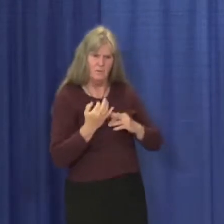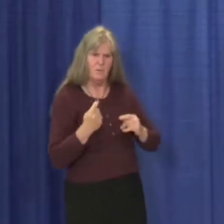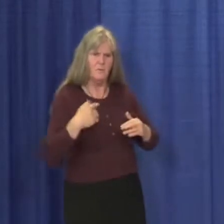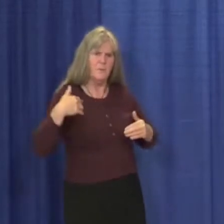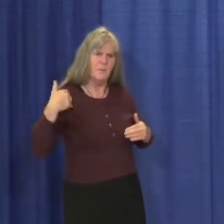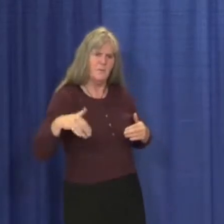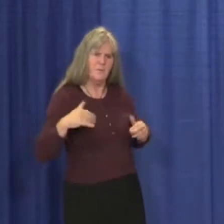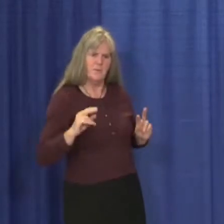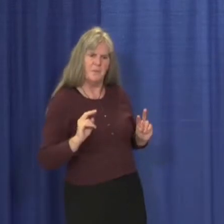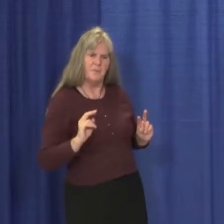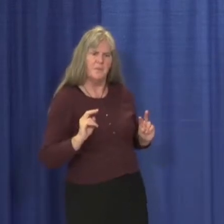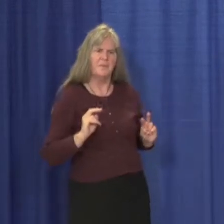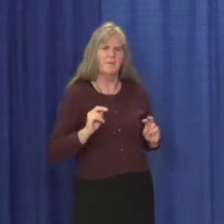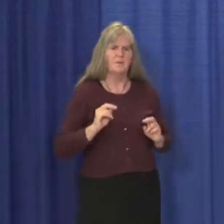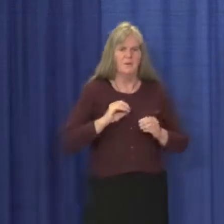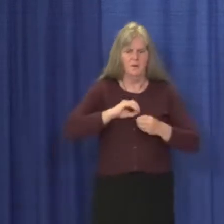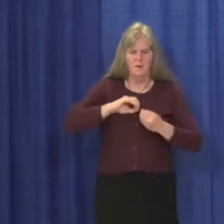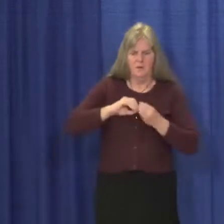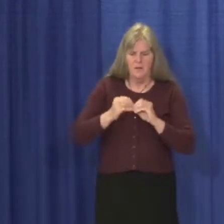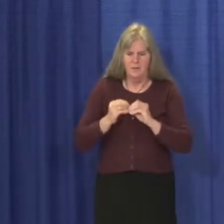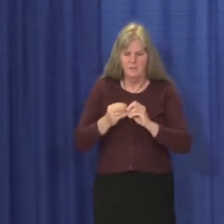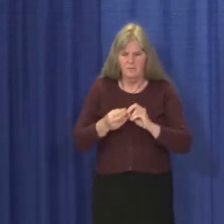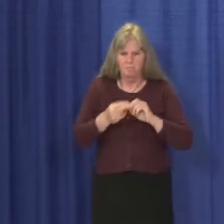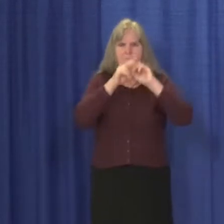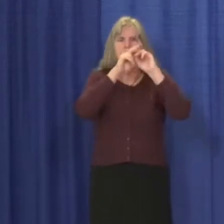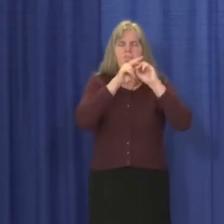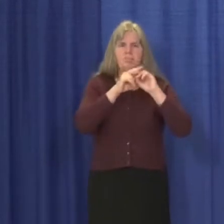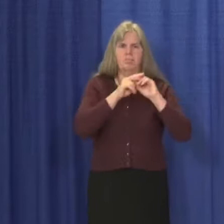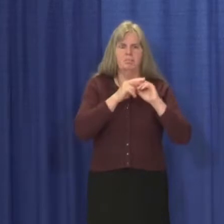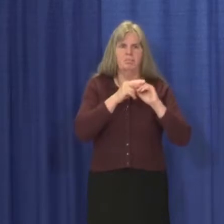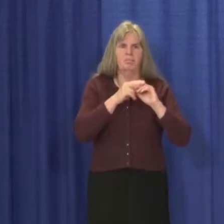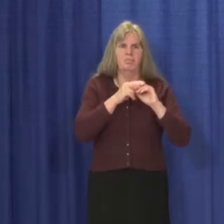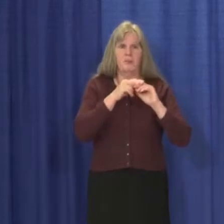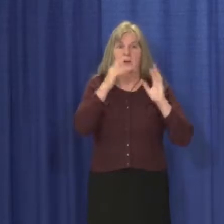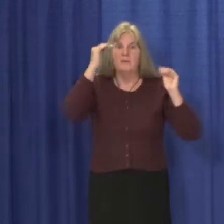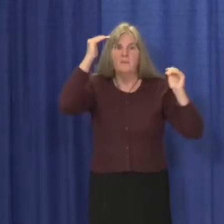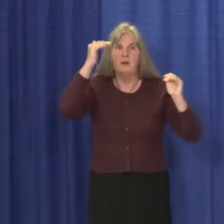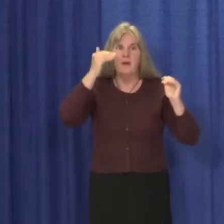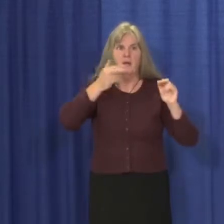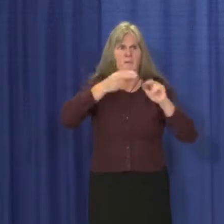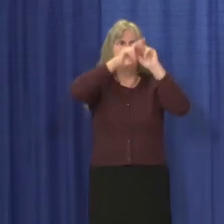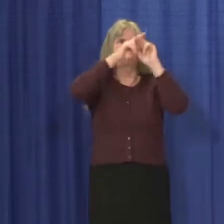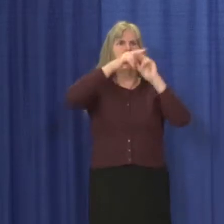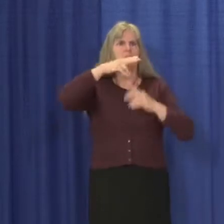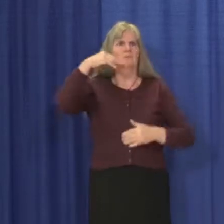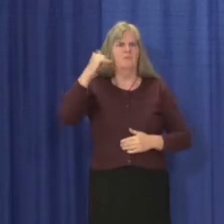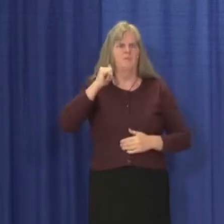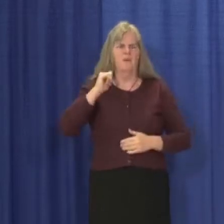Our case numbers soar to heights that no one expected as a virus swept through all corners of the